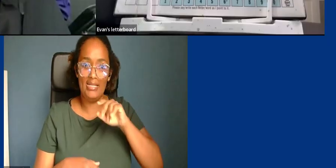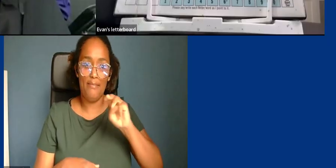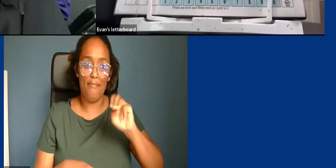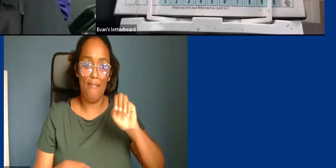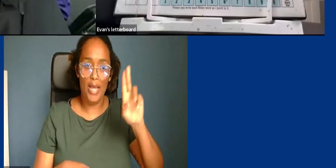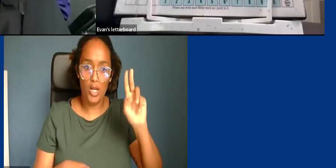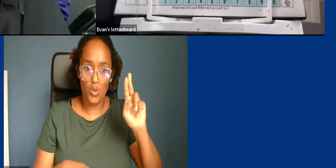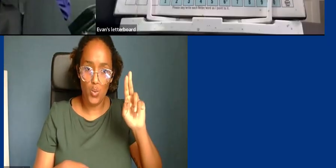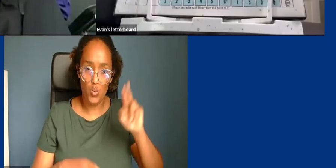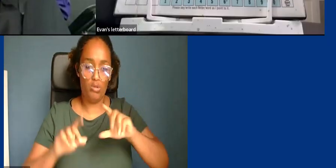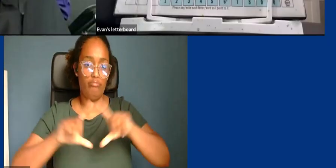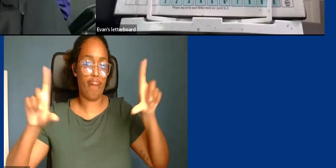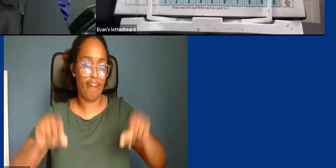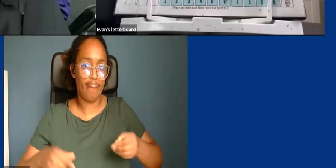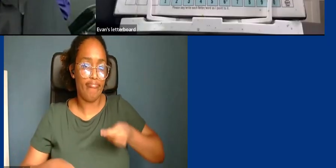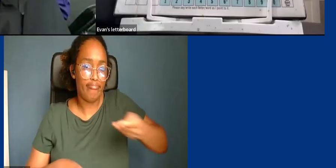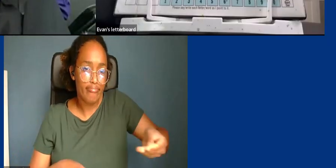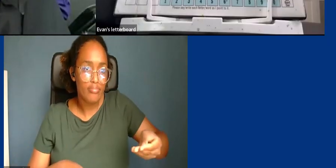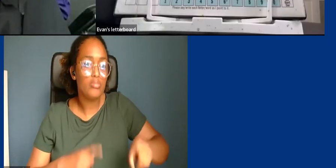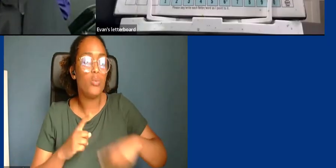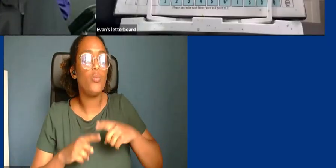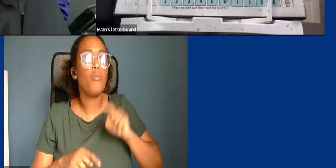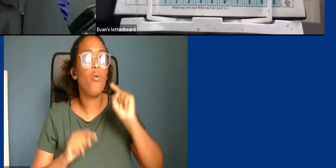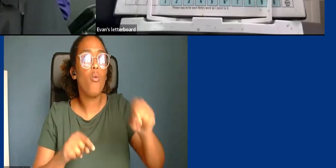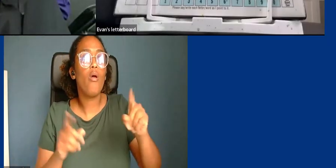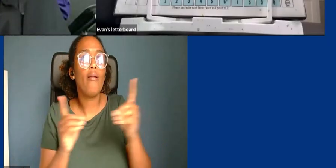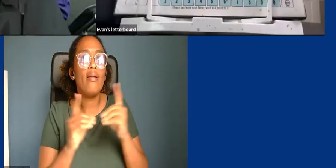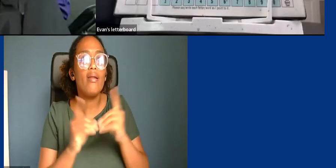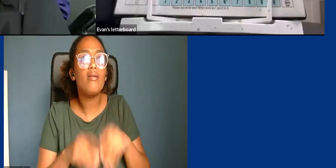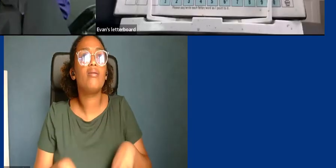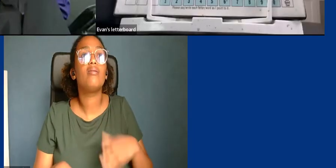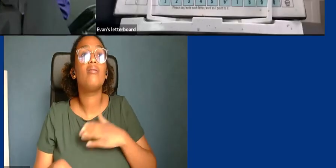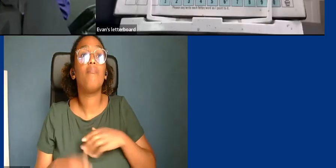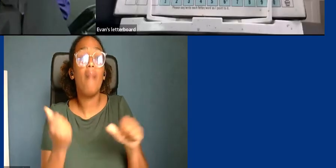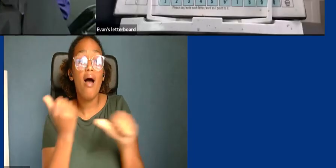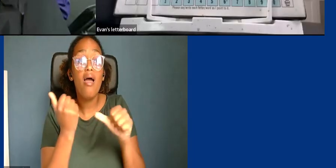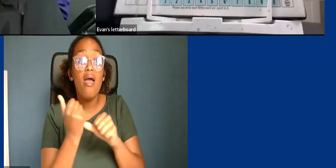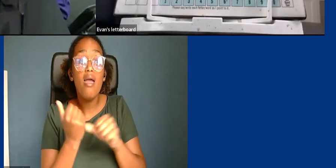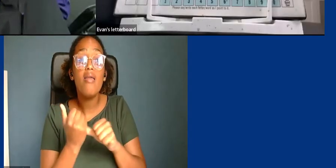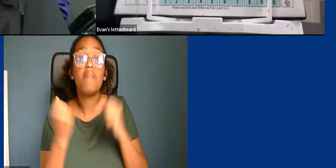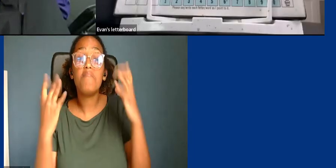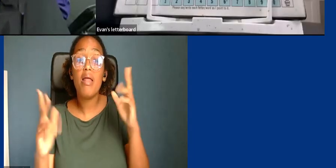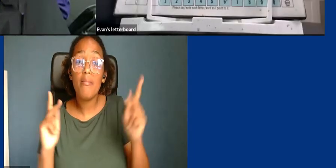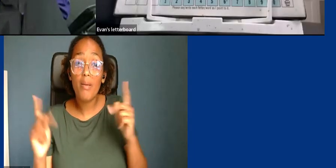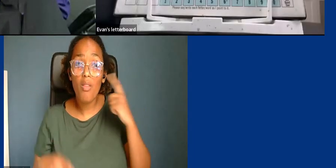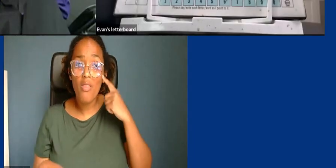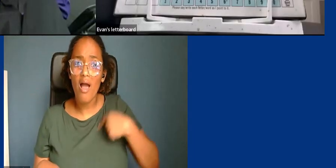occasion if I am his child, this despite a mere three years age difference between us.